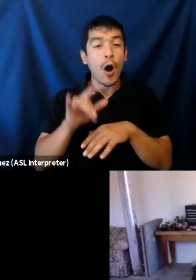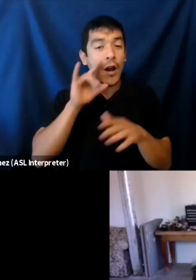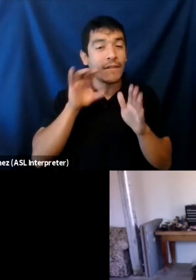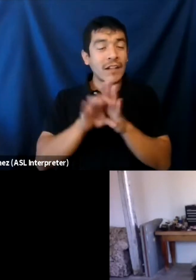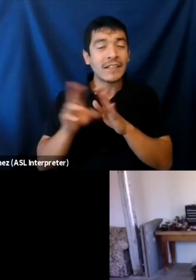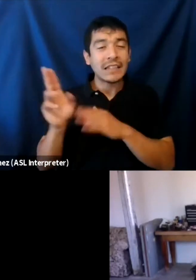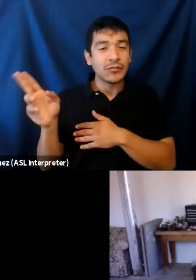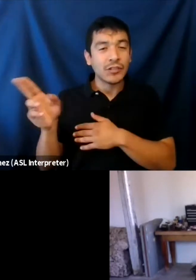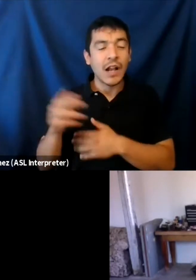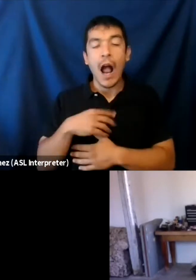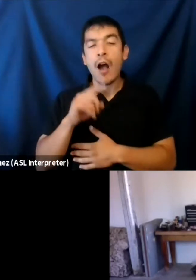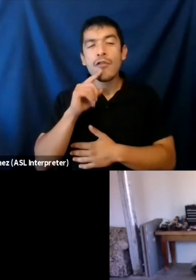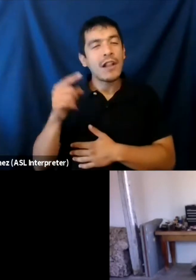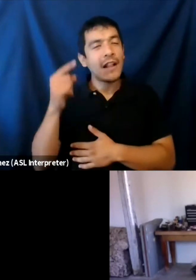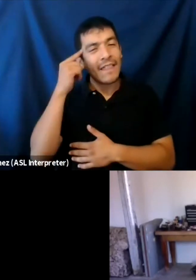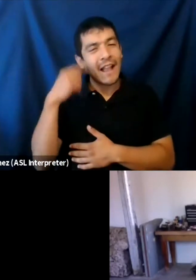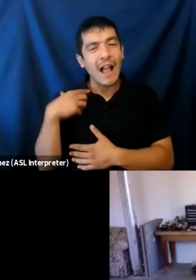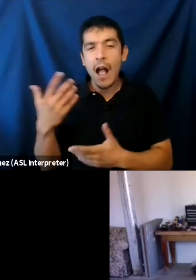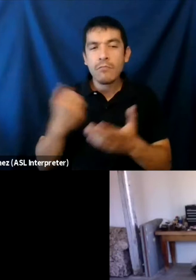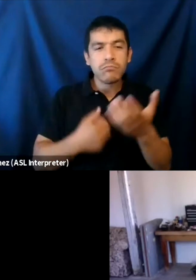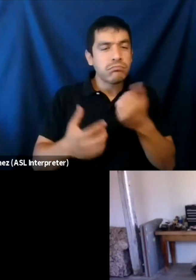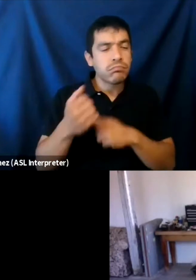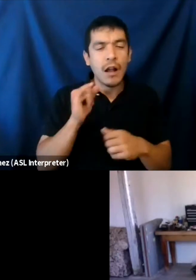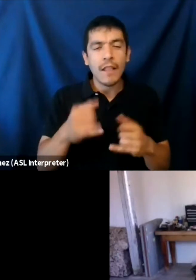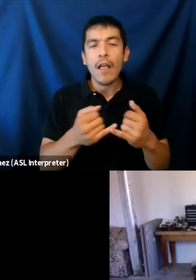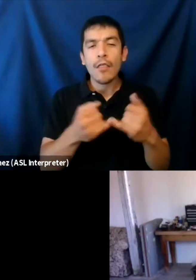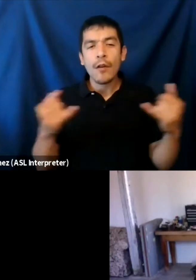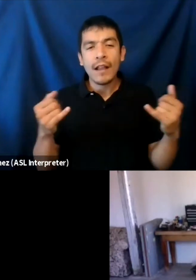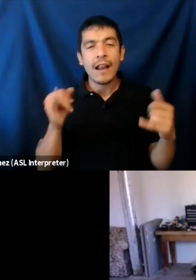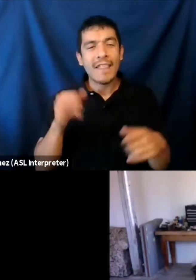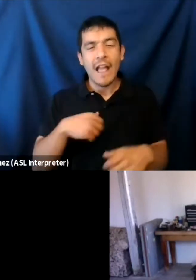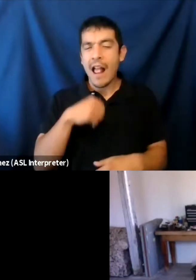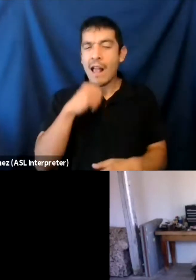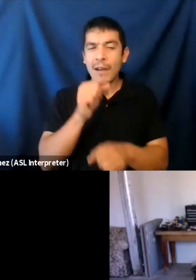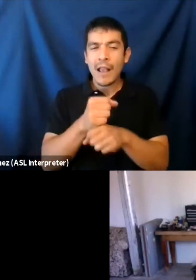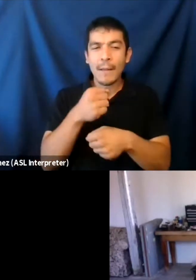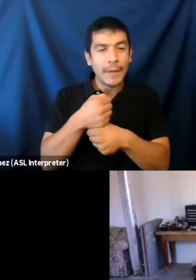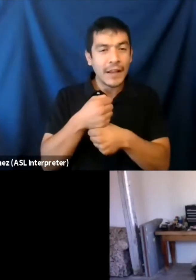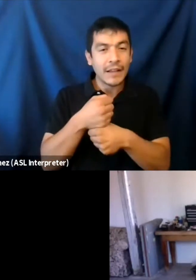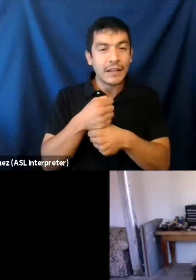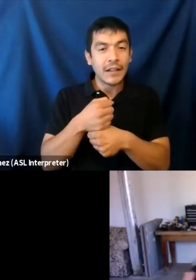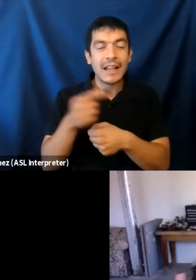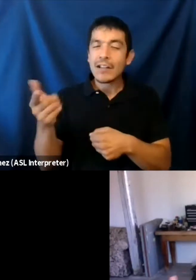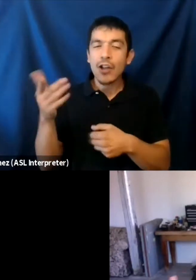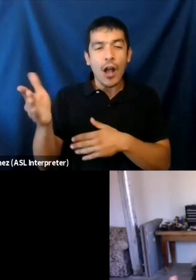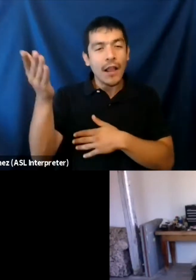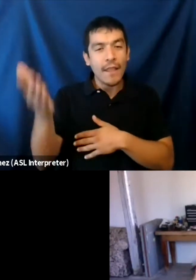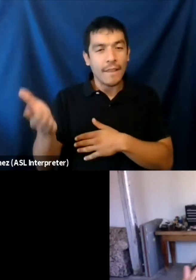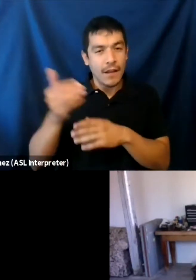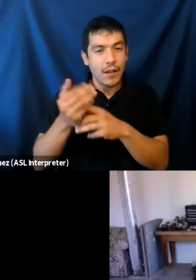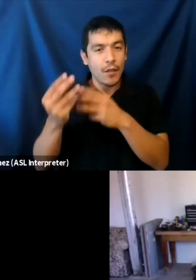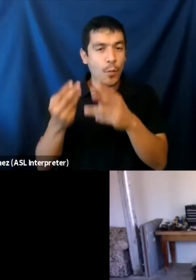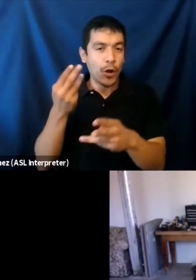I just really feel like I'm pulling this thread that I'm not making that already exists in the world, that already exists in scholarship,